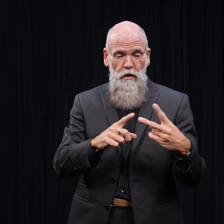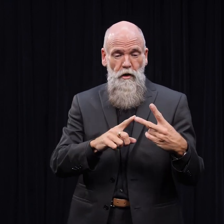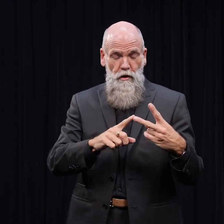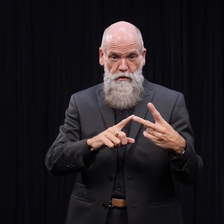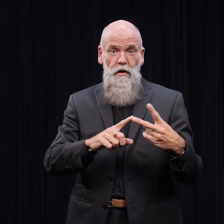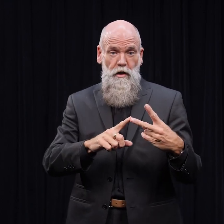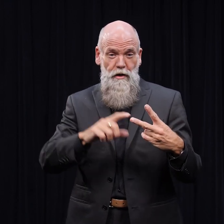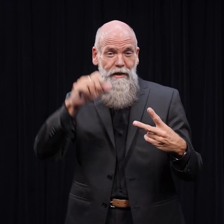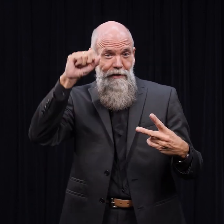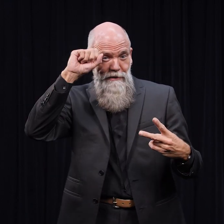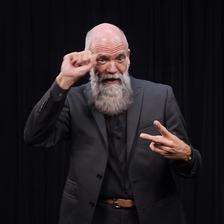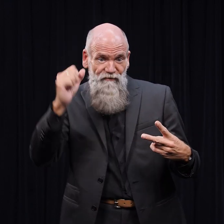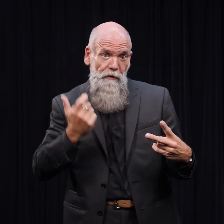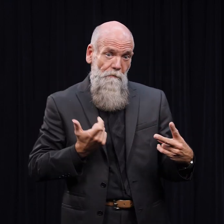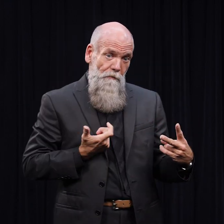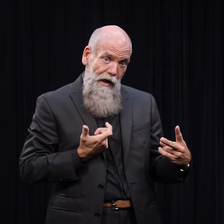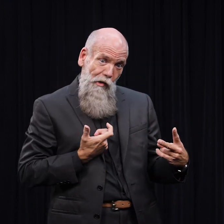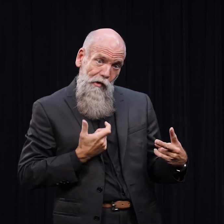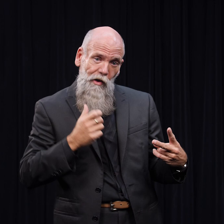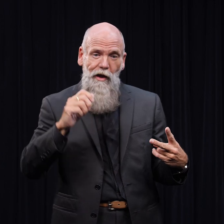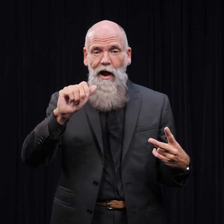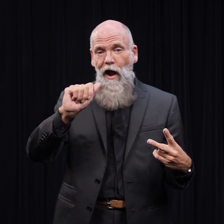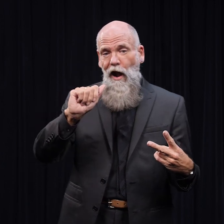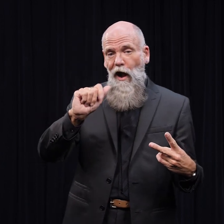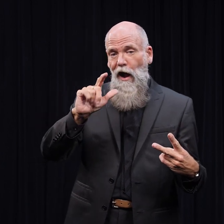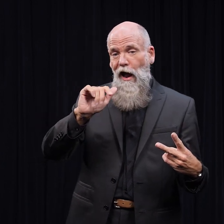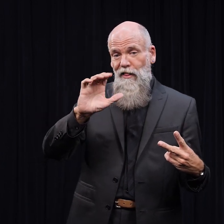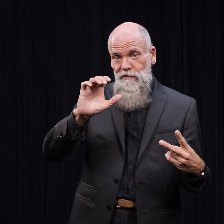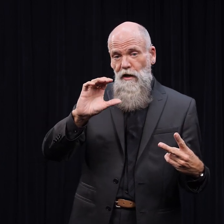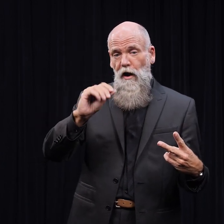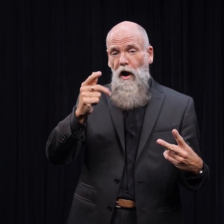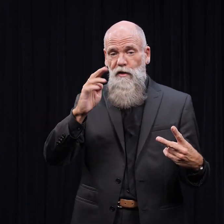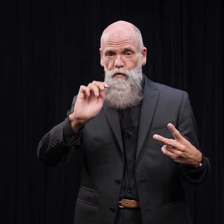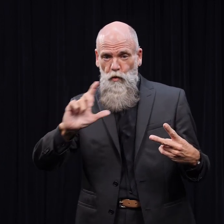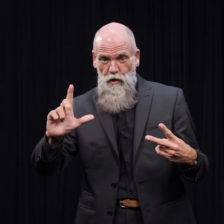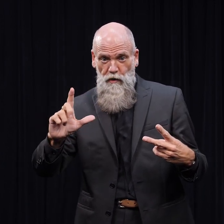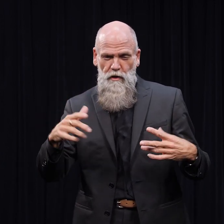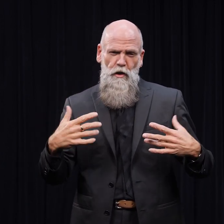the Alice Cogswell silver medal.